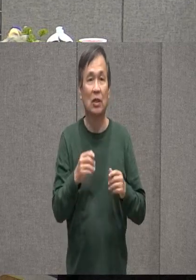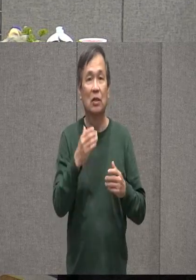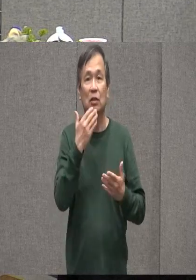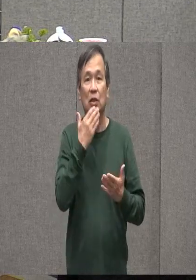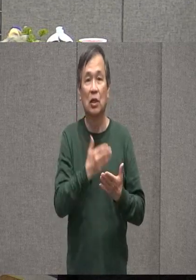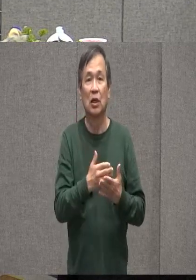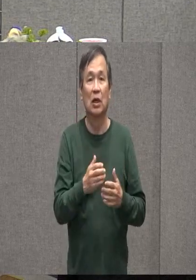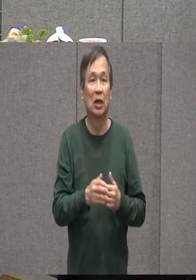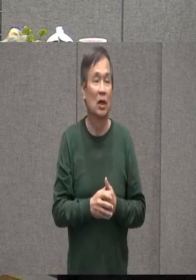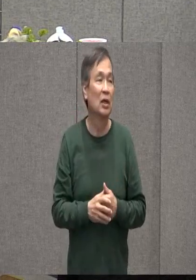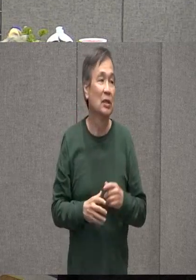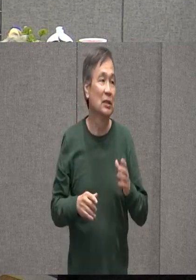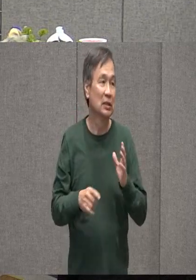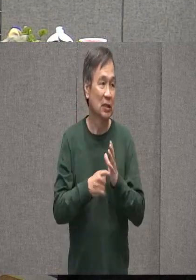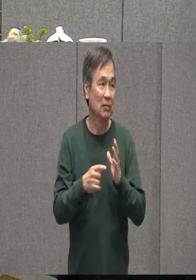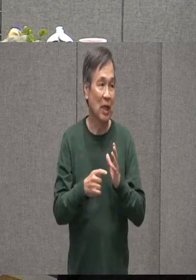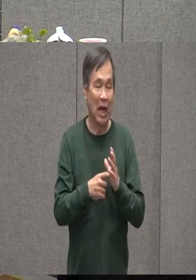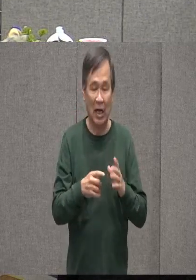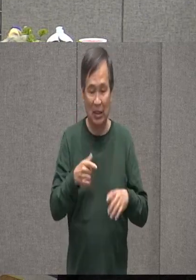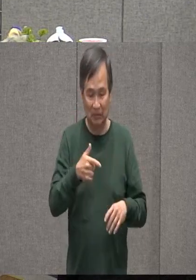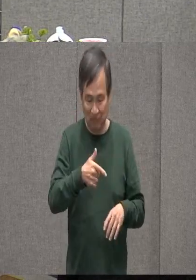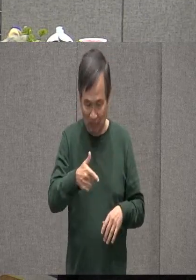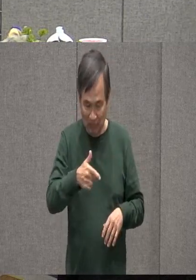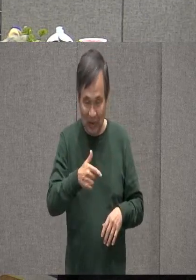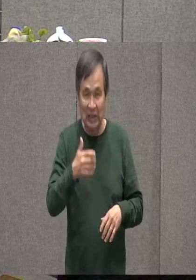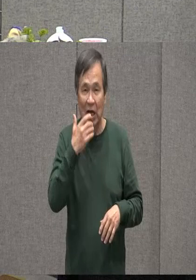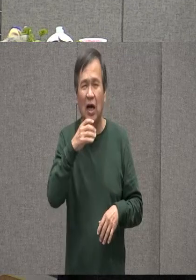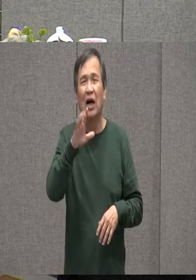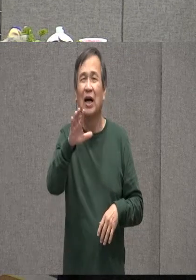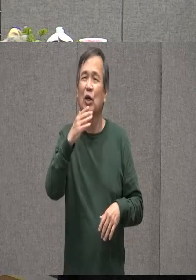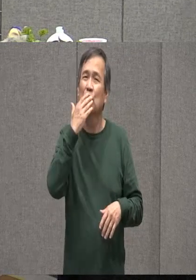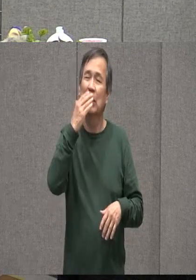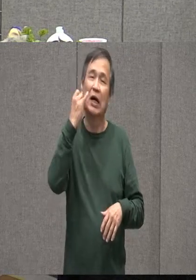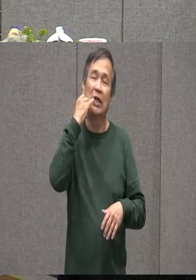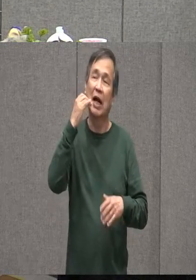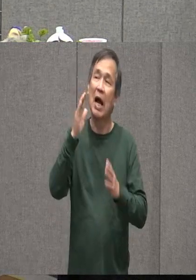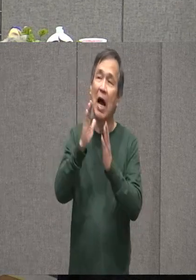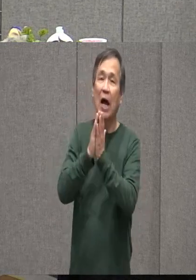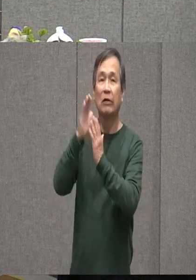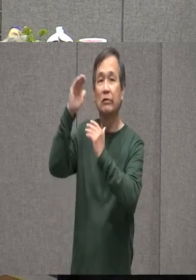and those can be kinda hot, so use this with an adult but I have to tell you, artists,